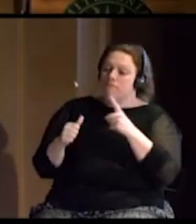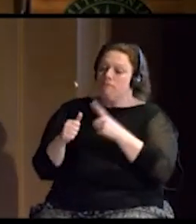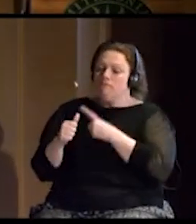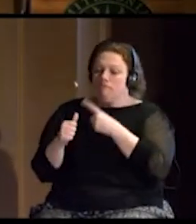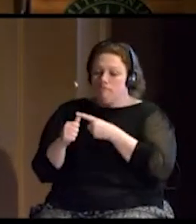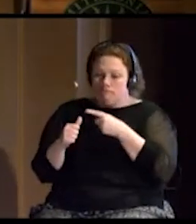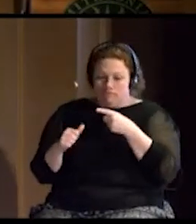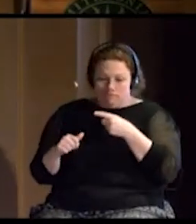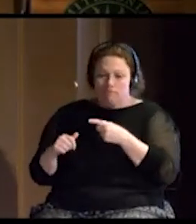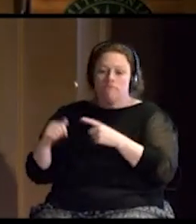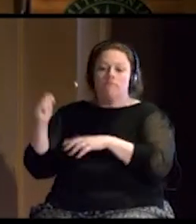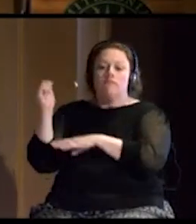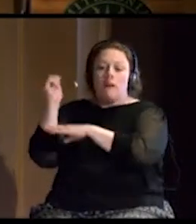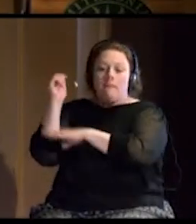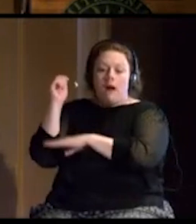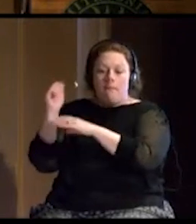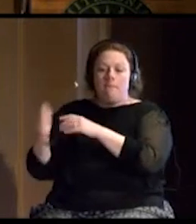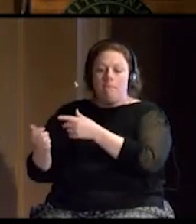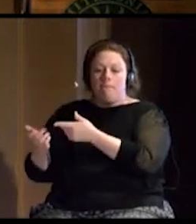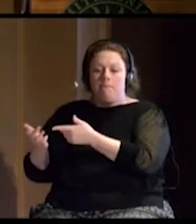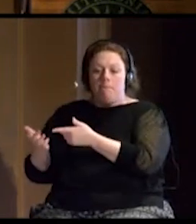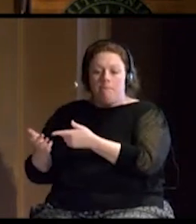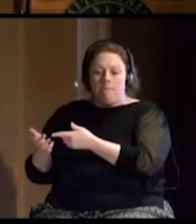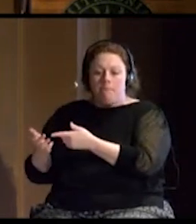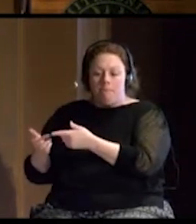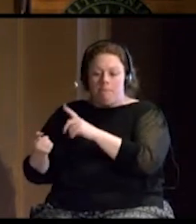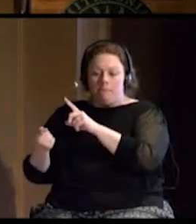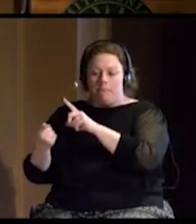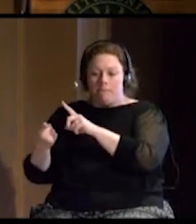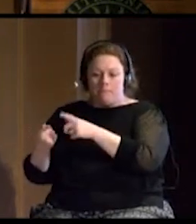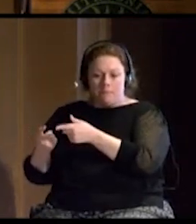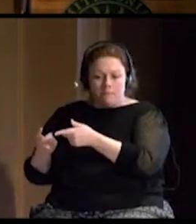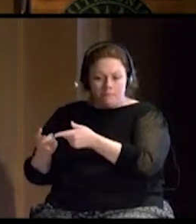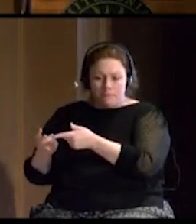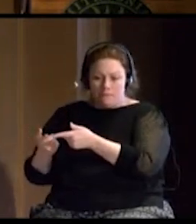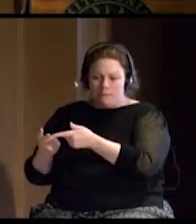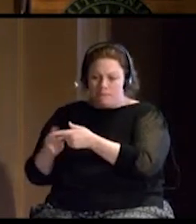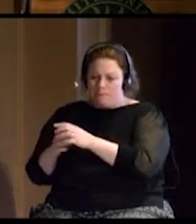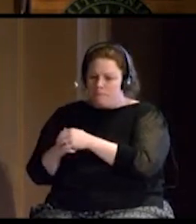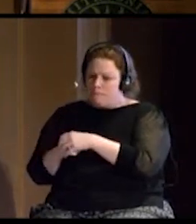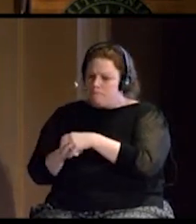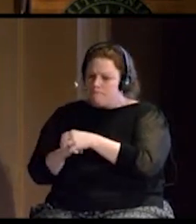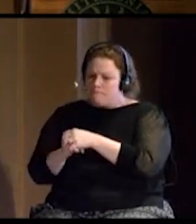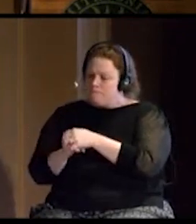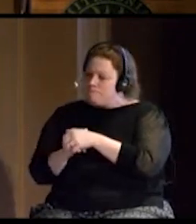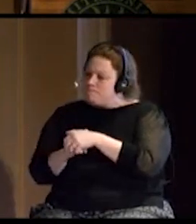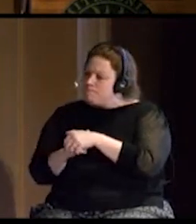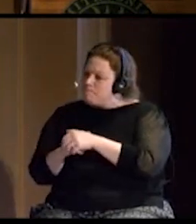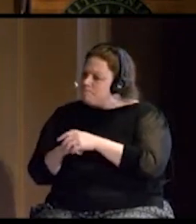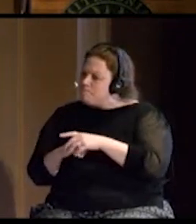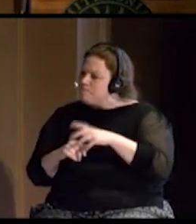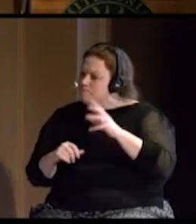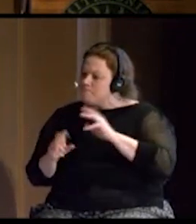have overall higher rates of diversification than water column lineages. And second, that habitat transitions